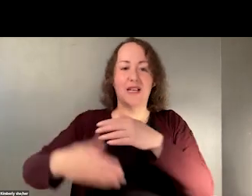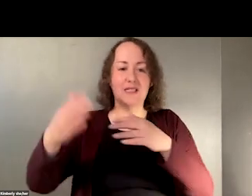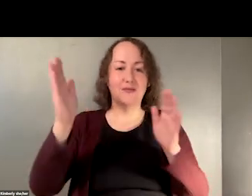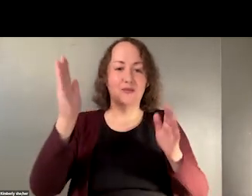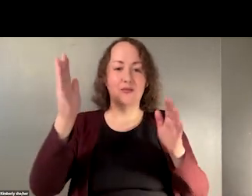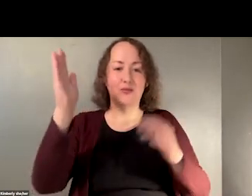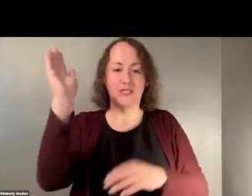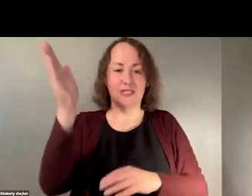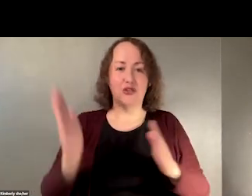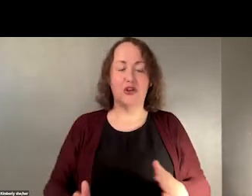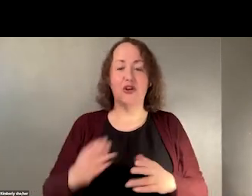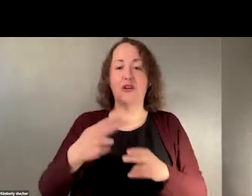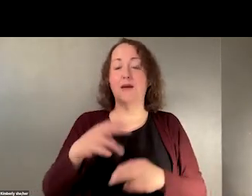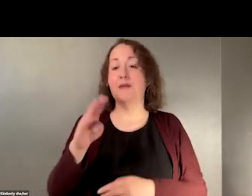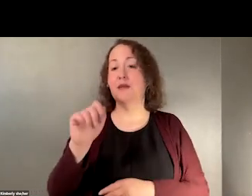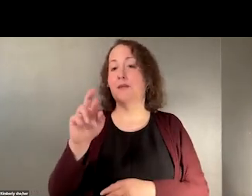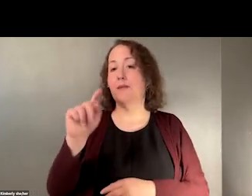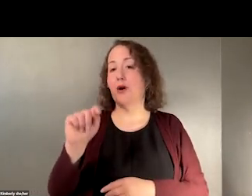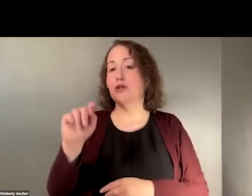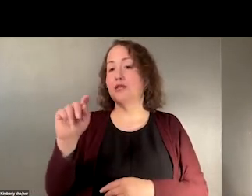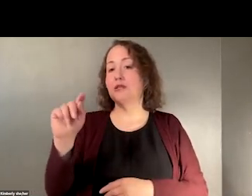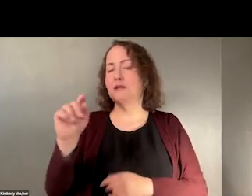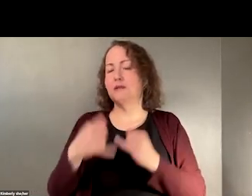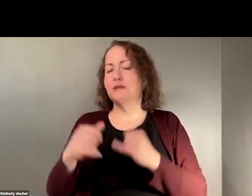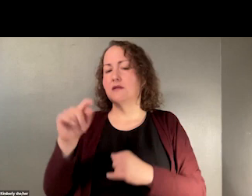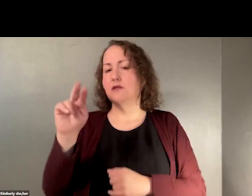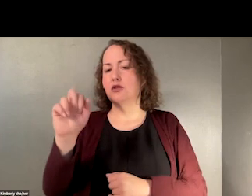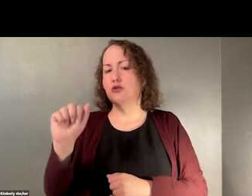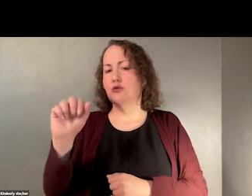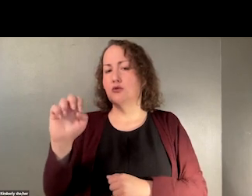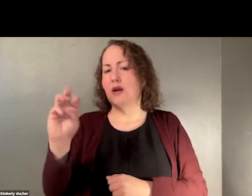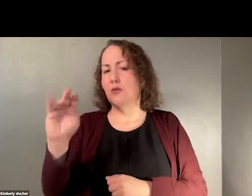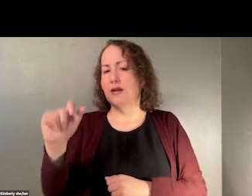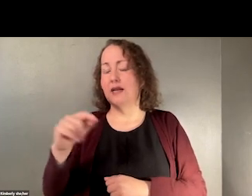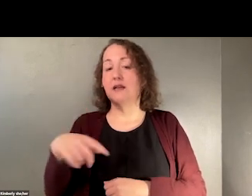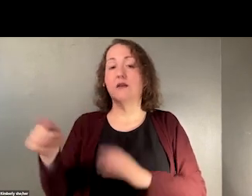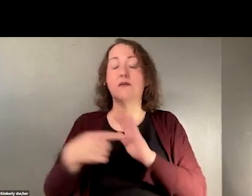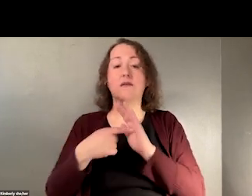His name is Bart Trawick, and he is representing the National Institutes of Health.